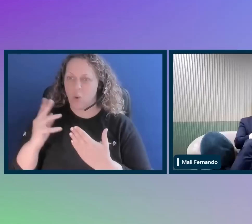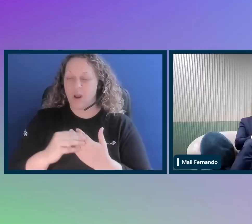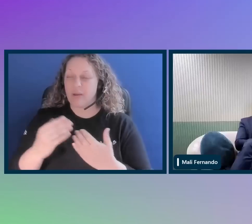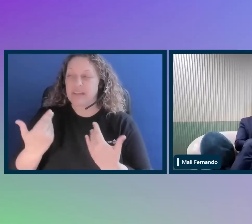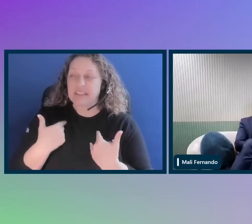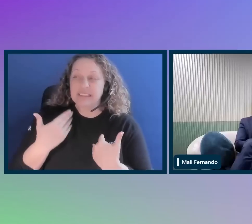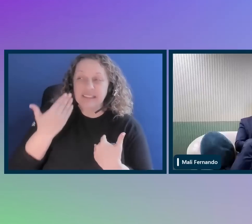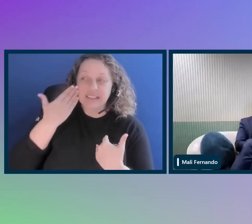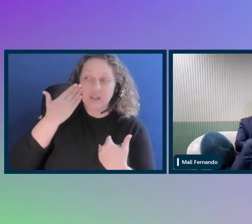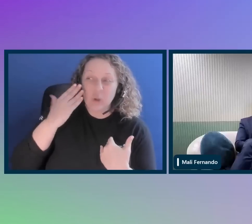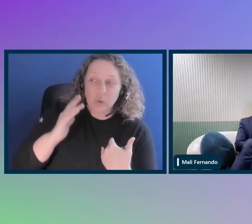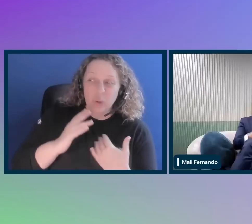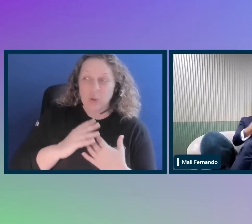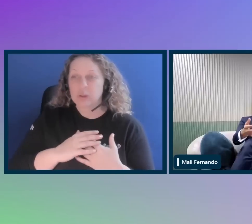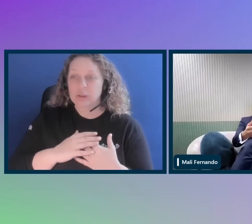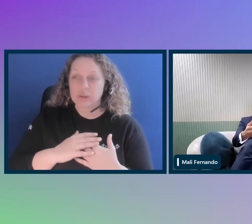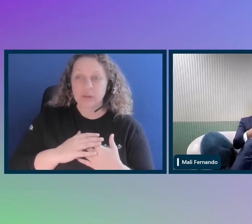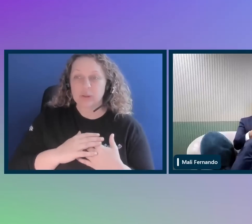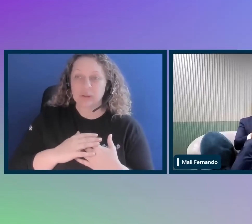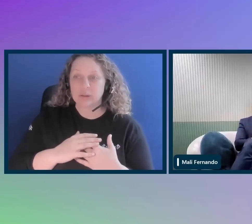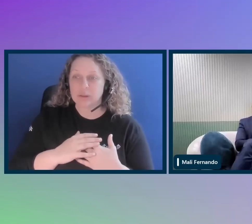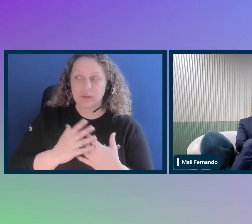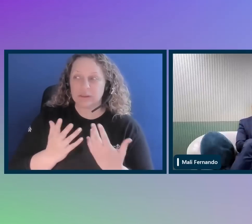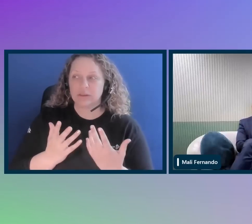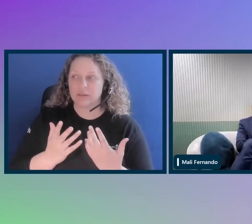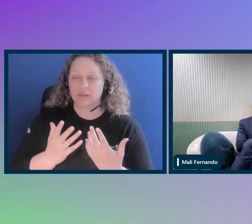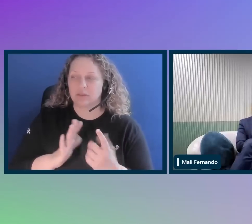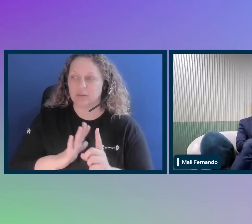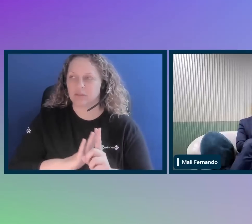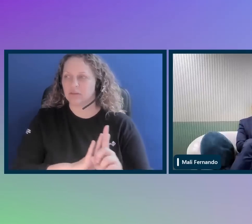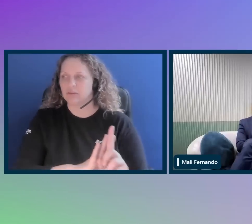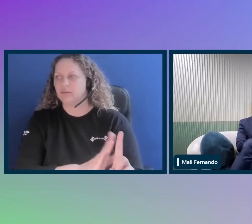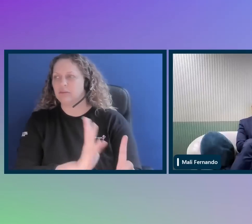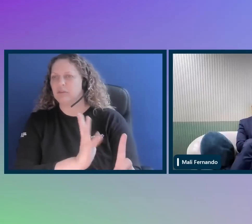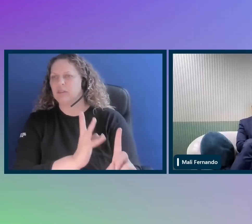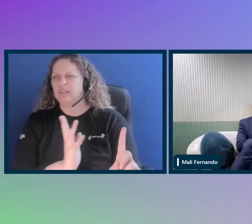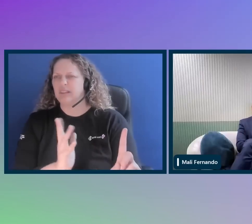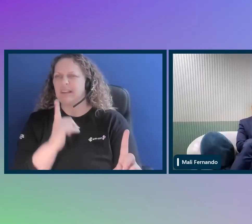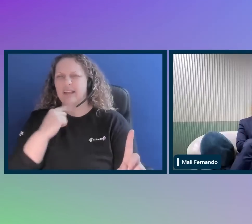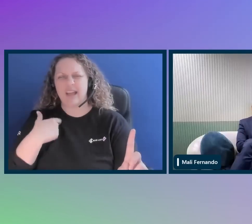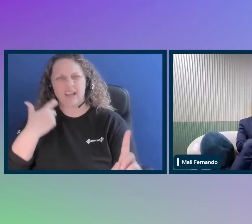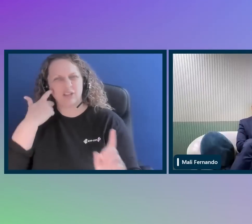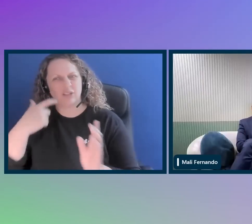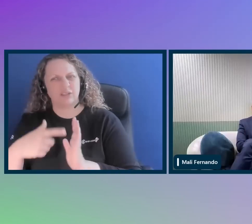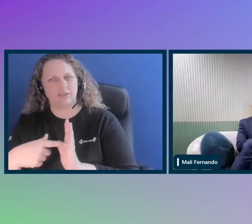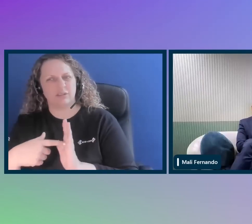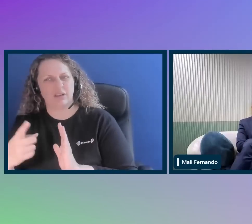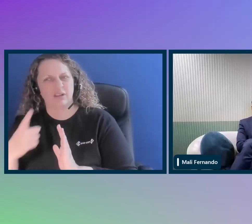exclude someone, and in the context of my specific example, through a piece of communication.